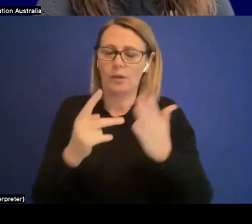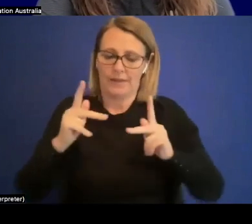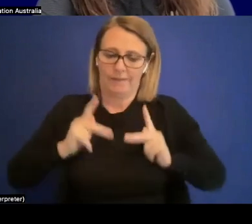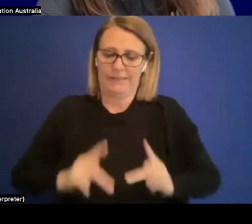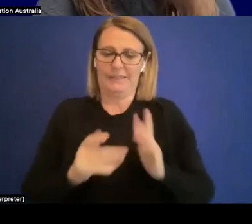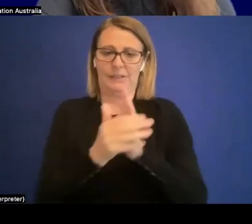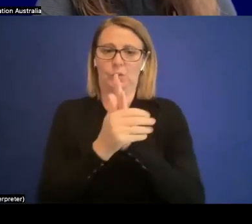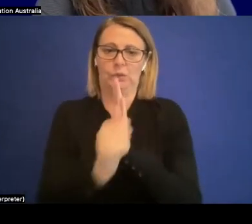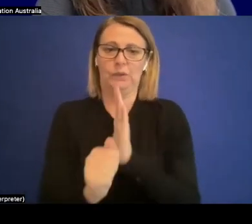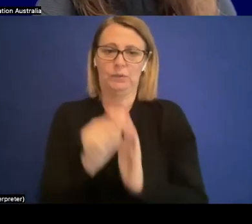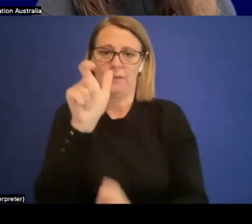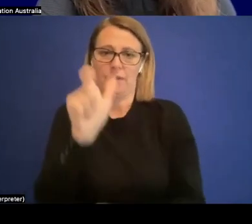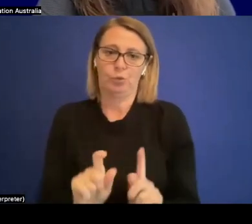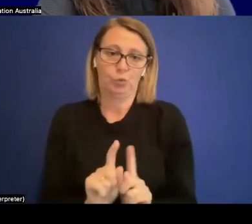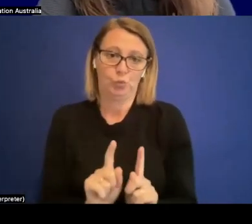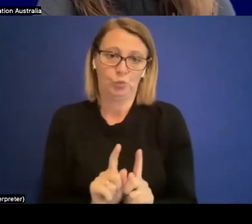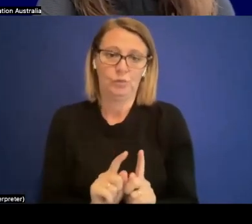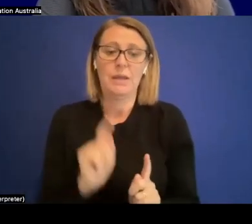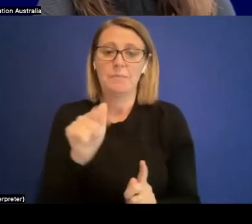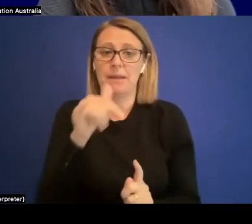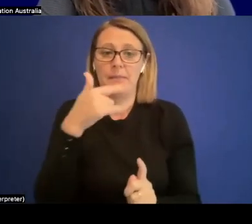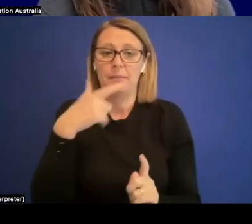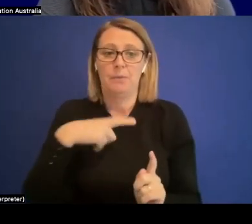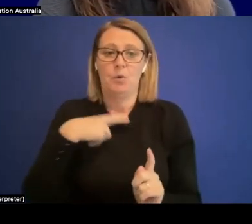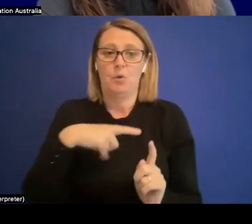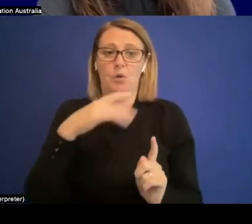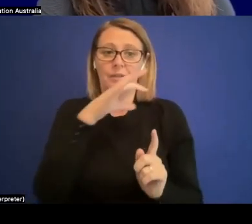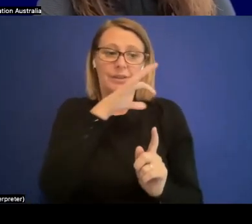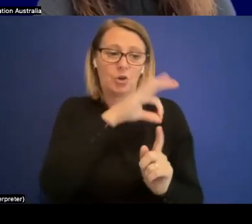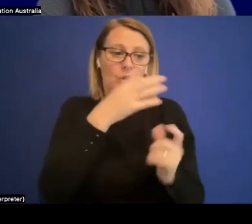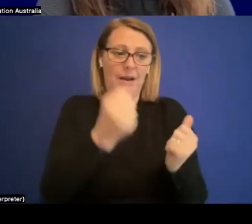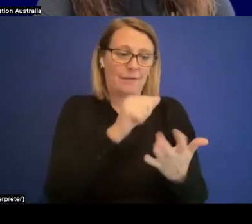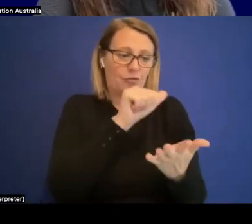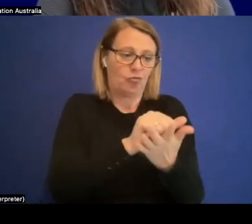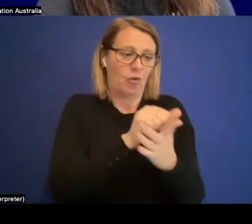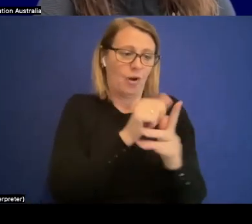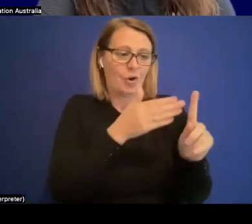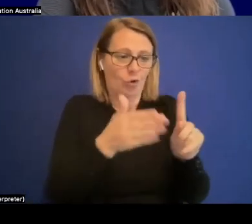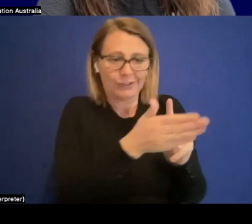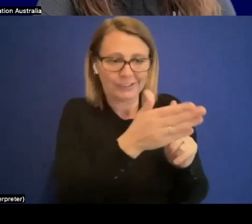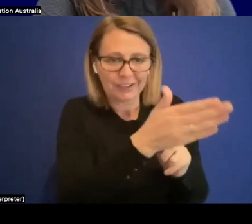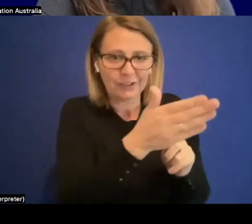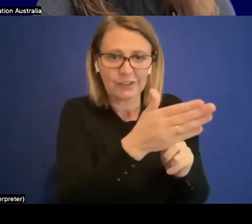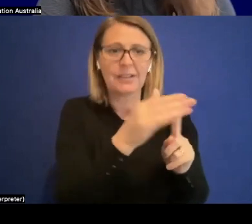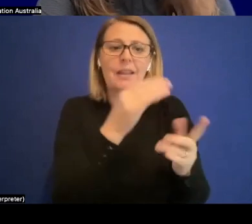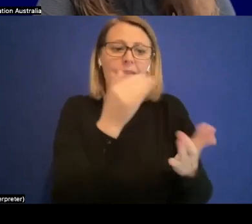themselves. It may be the lack of orientation that is the barrier to movement rather than